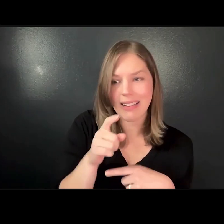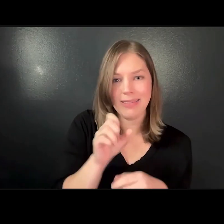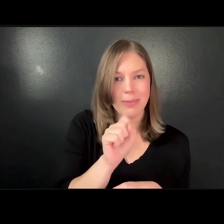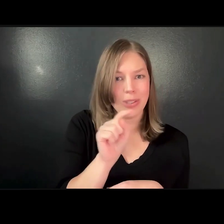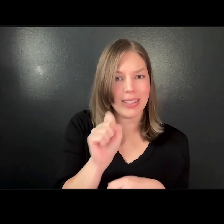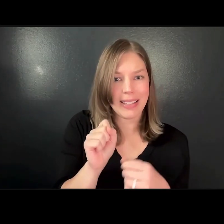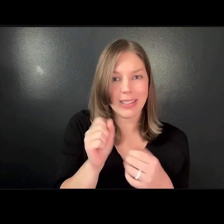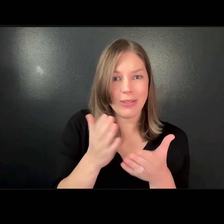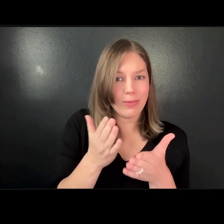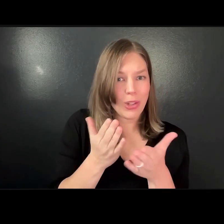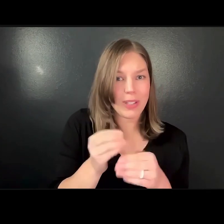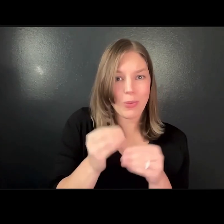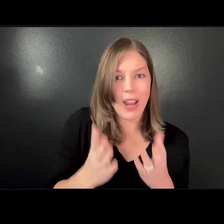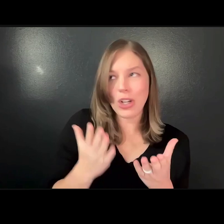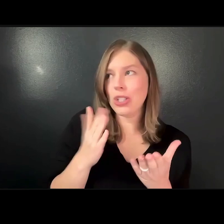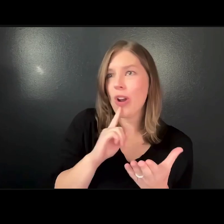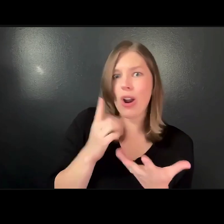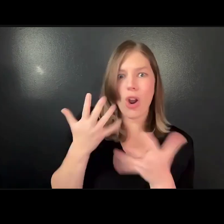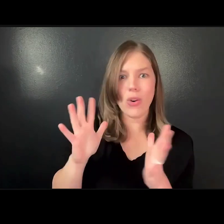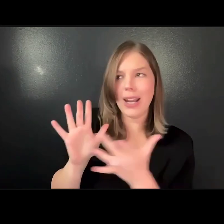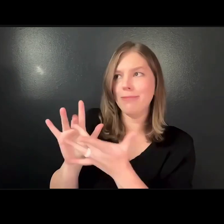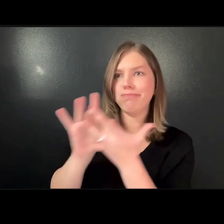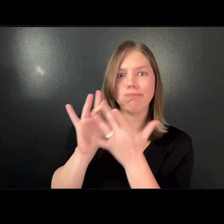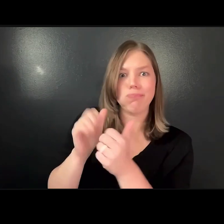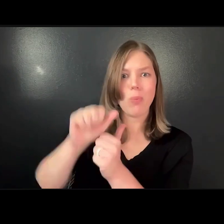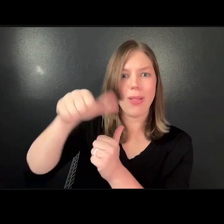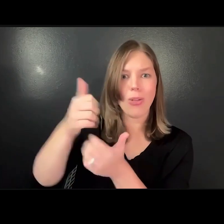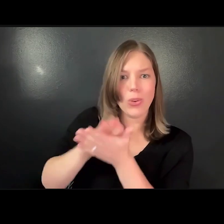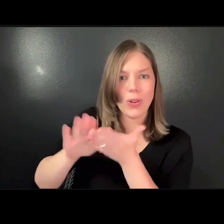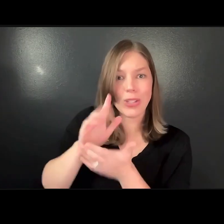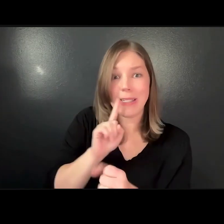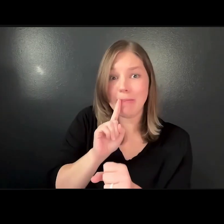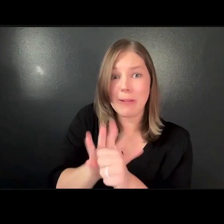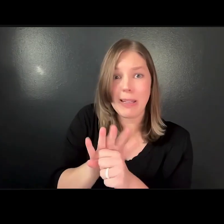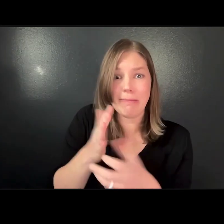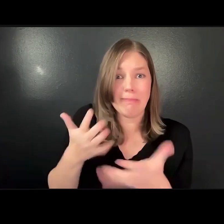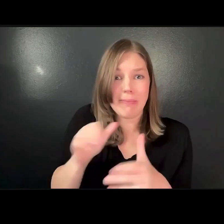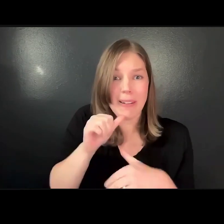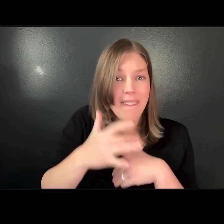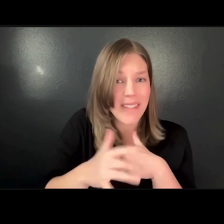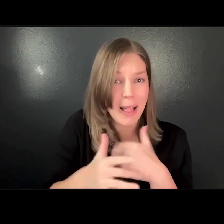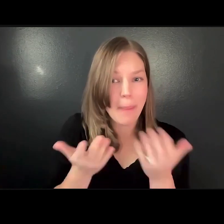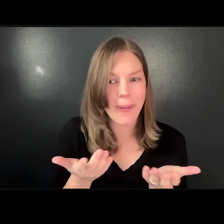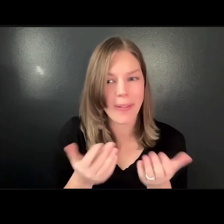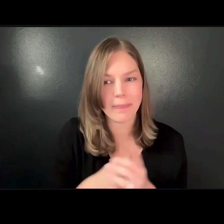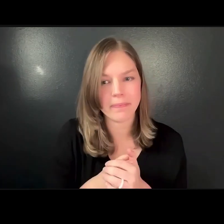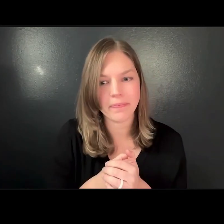difficult to secure accurate speech to text service providers as most providers will have made their scheduling commitments with other schools